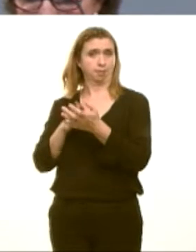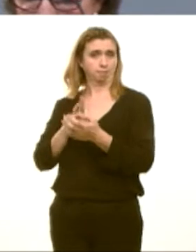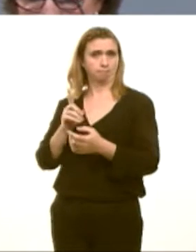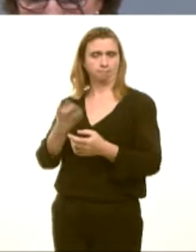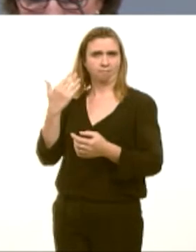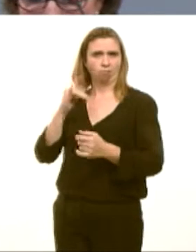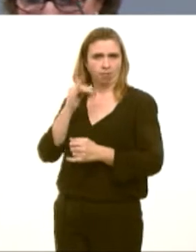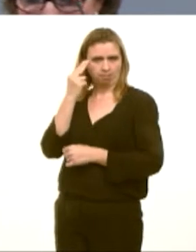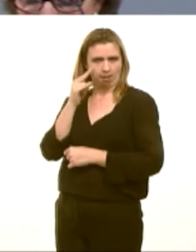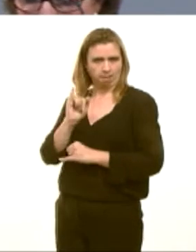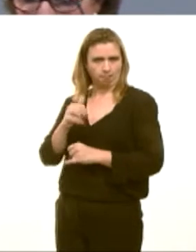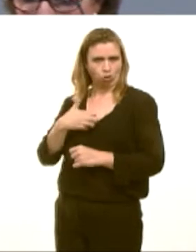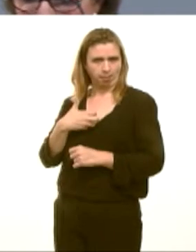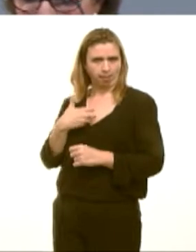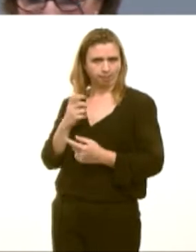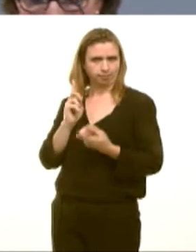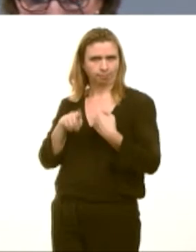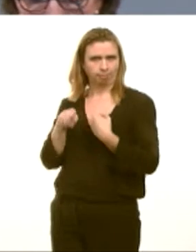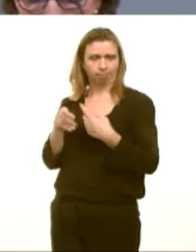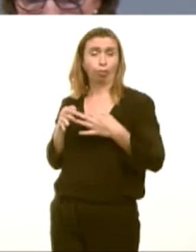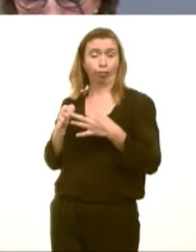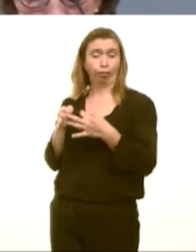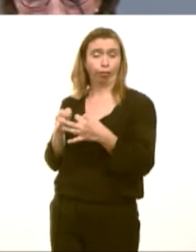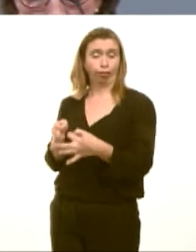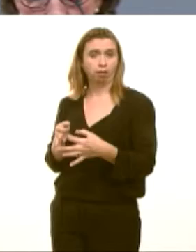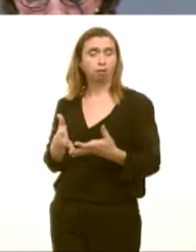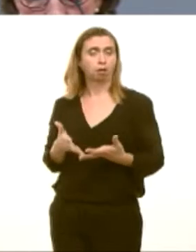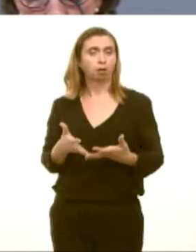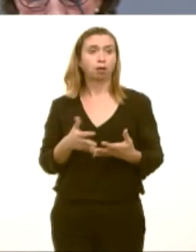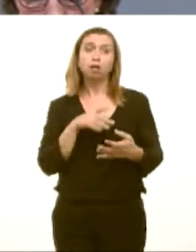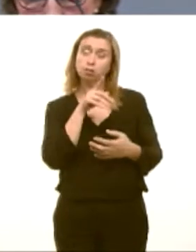is your assessment, First Minister, of health boards across Wales in the way they are dealing